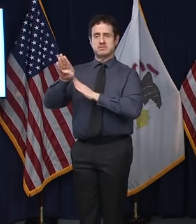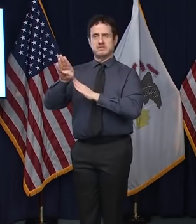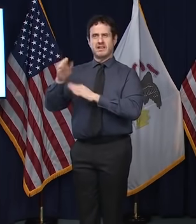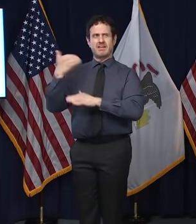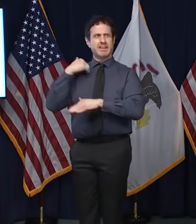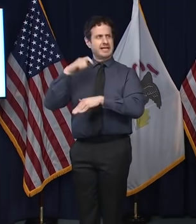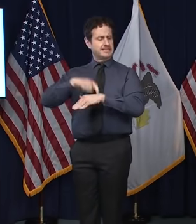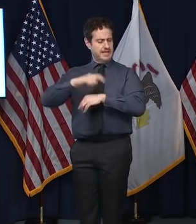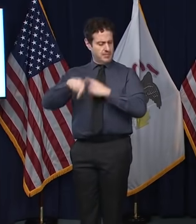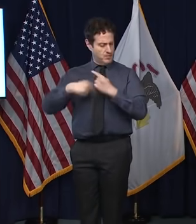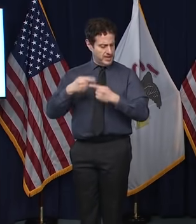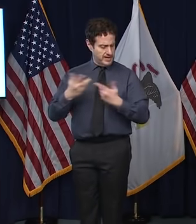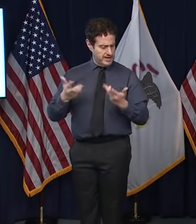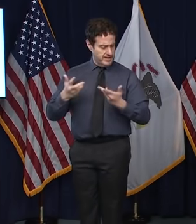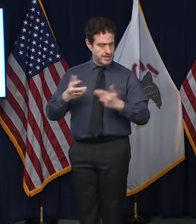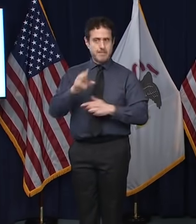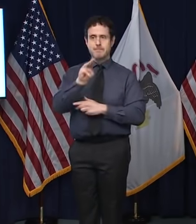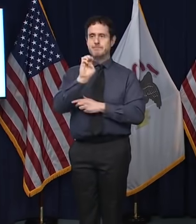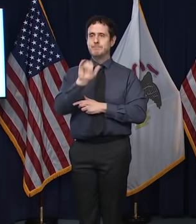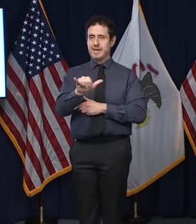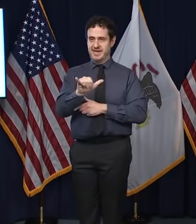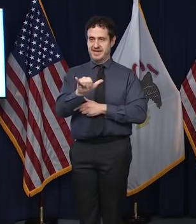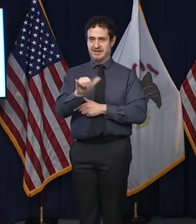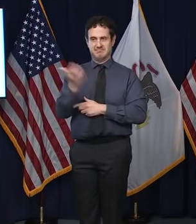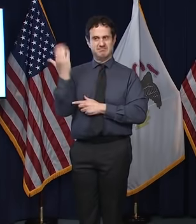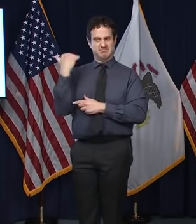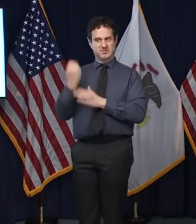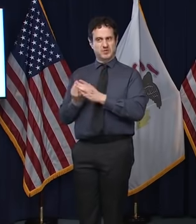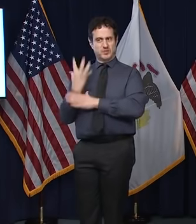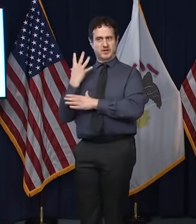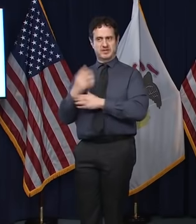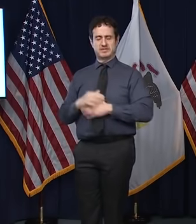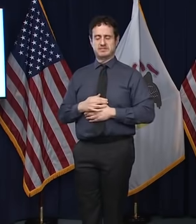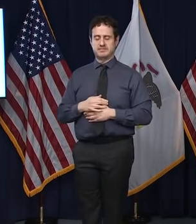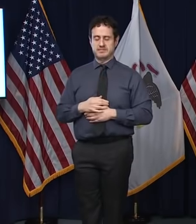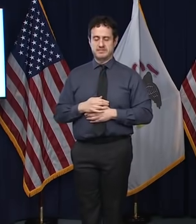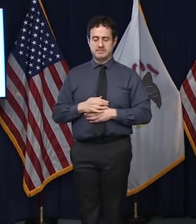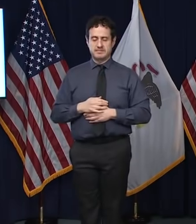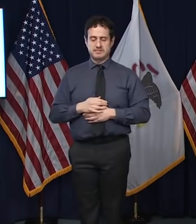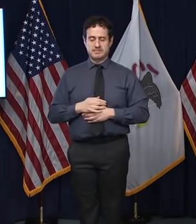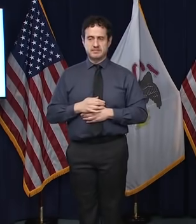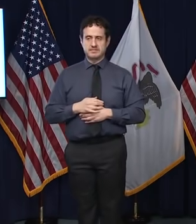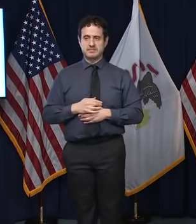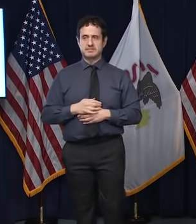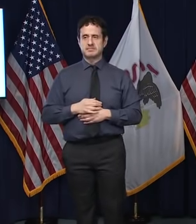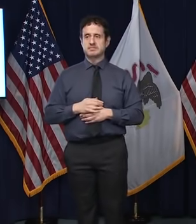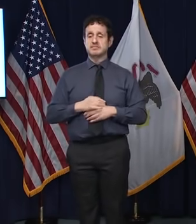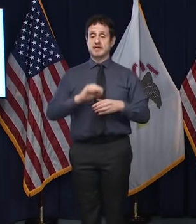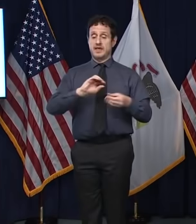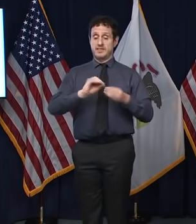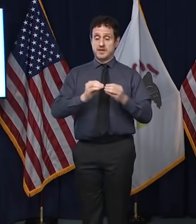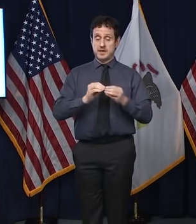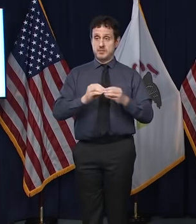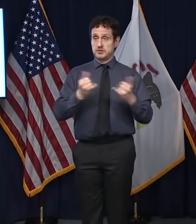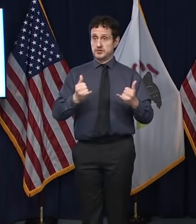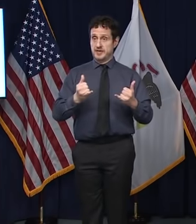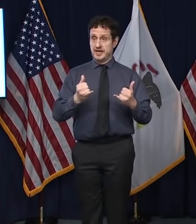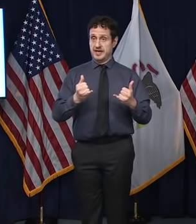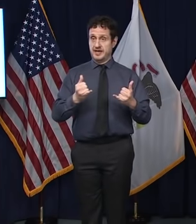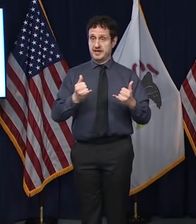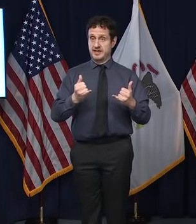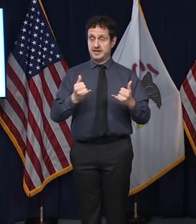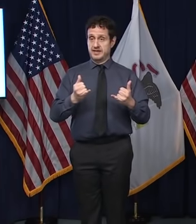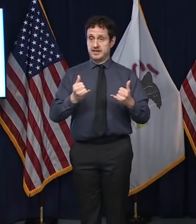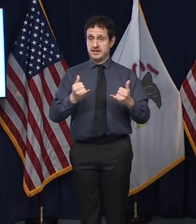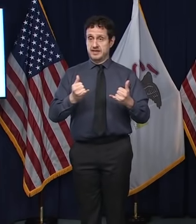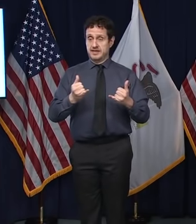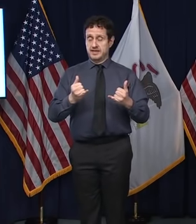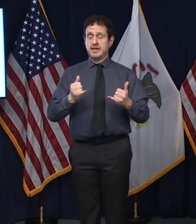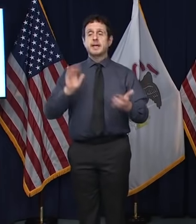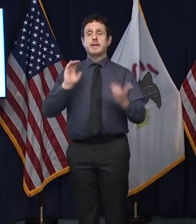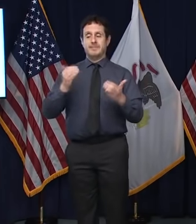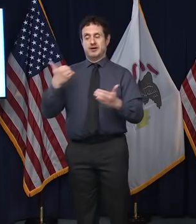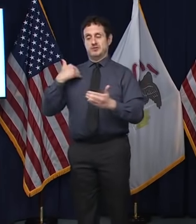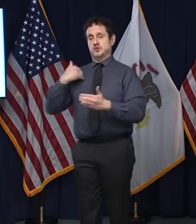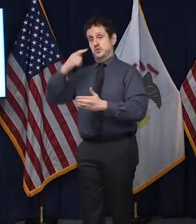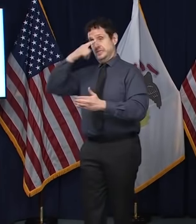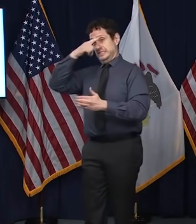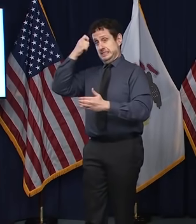we saw this hi a number was in